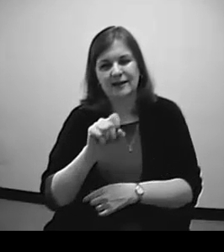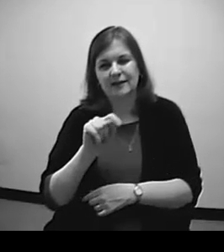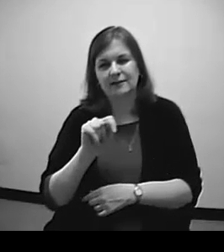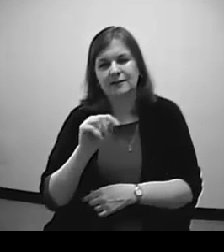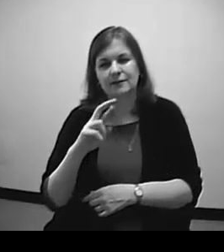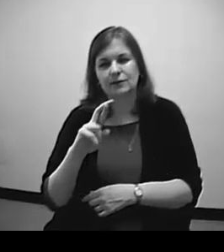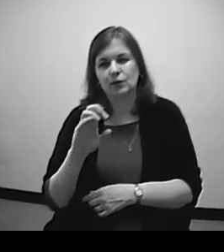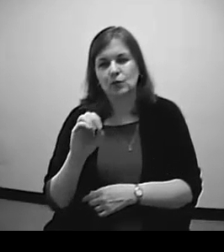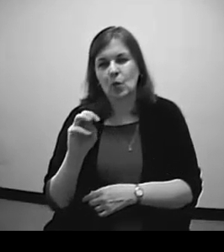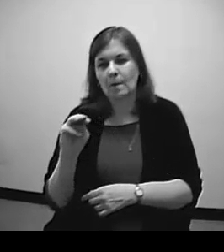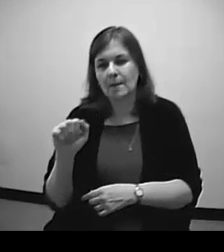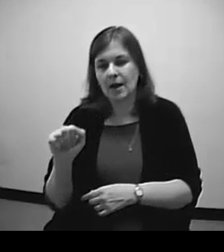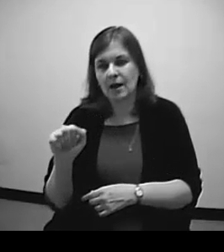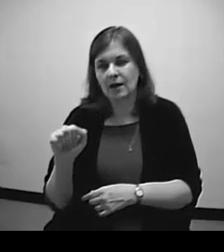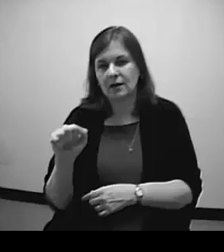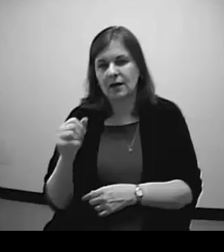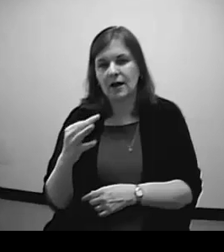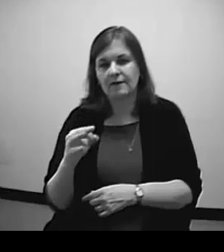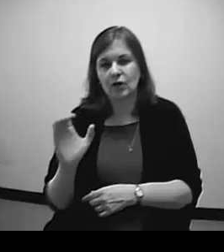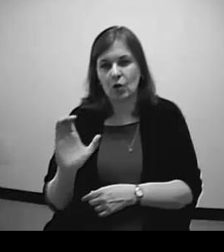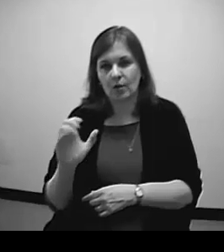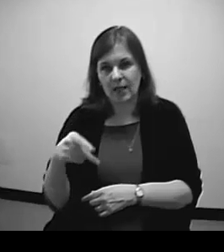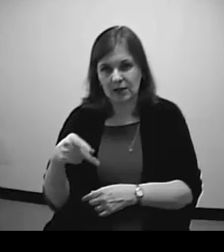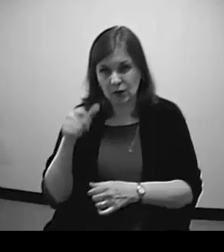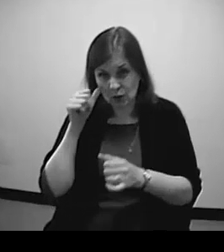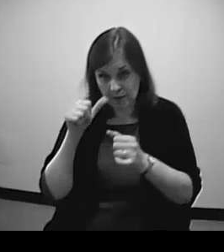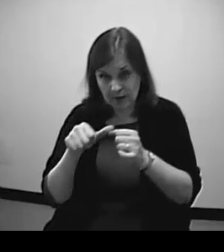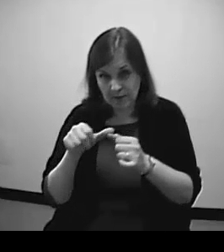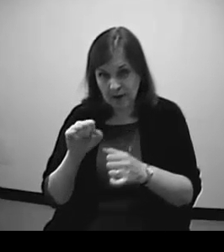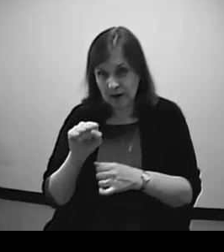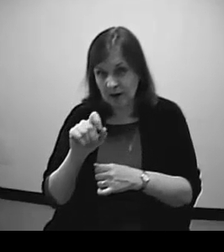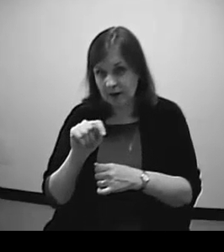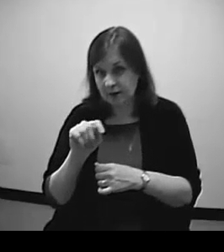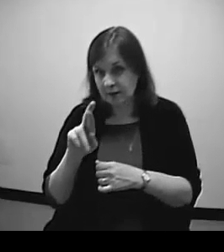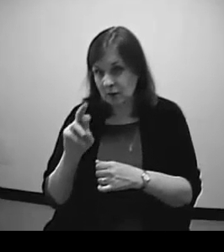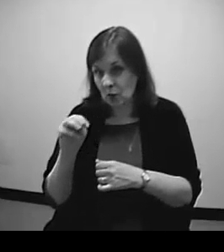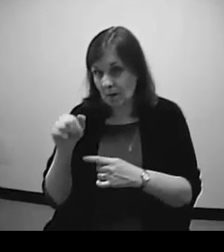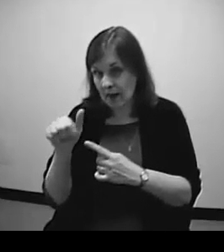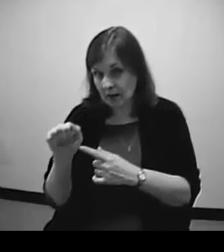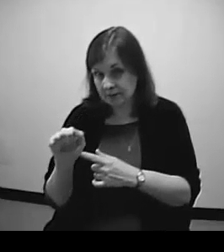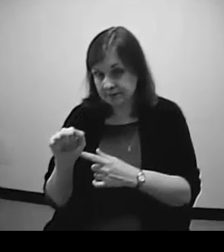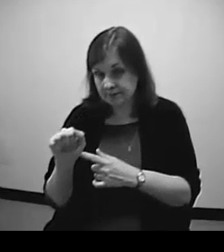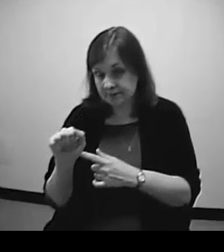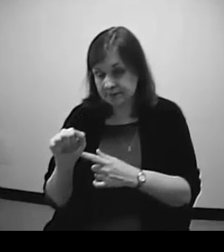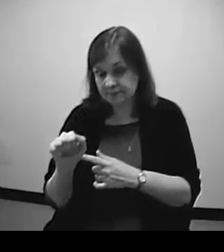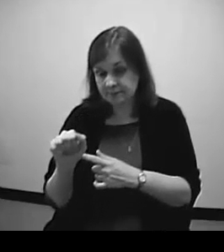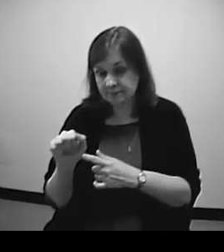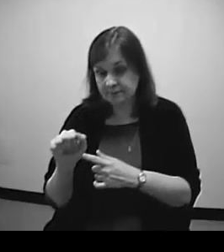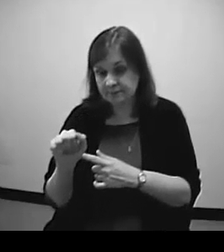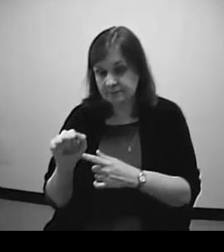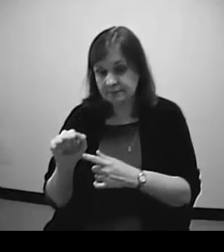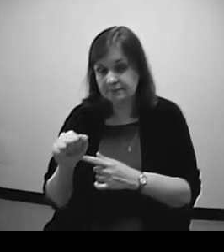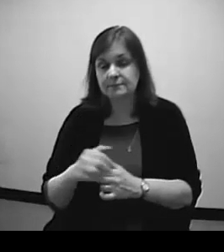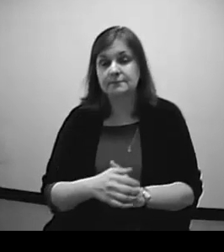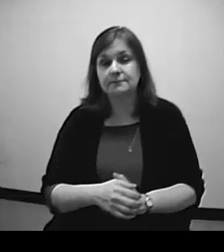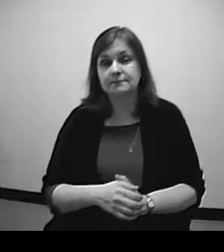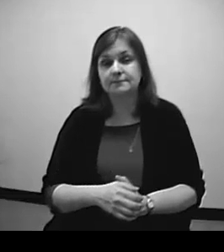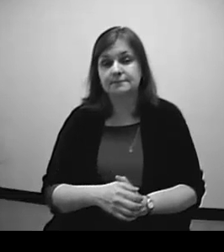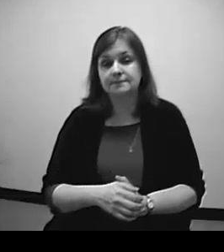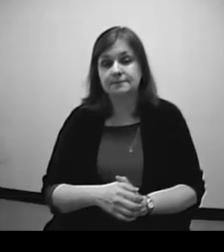occurs within the stroma of the chloroplast remember, stroma with a R in this case